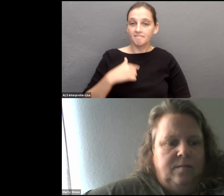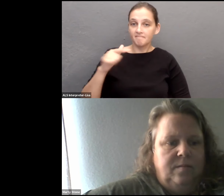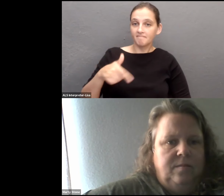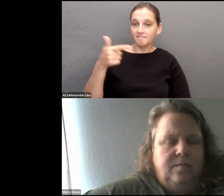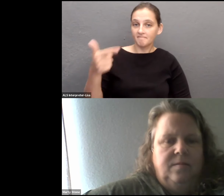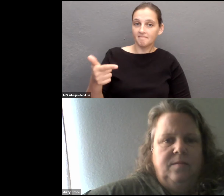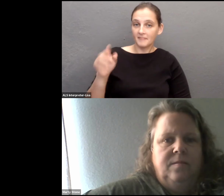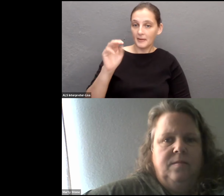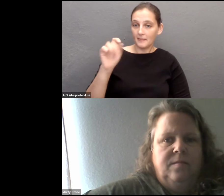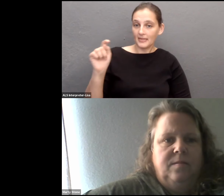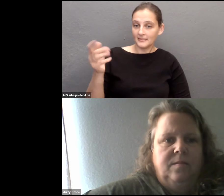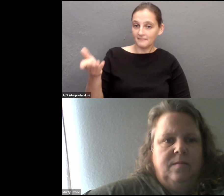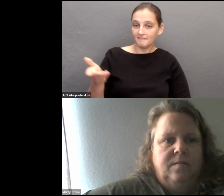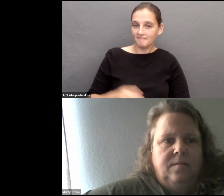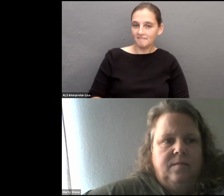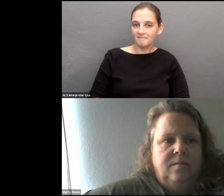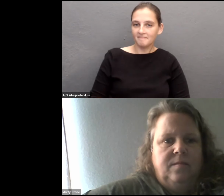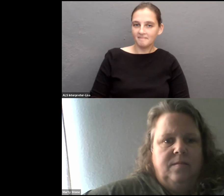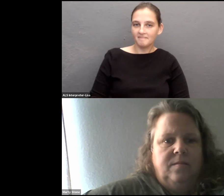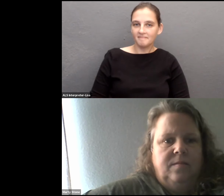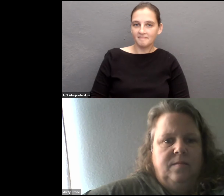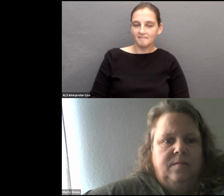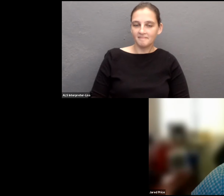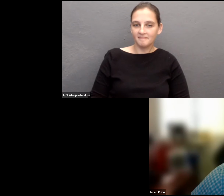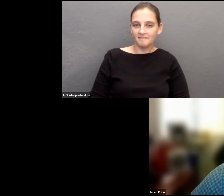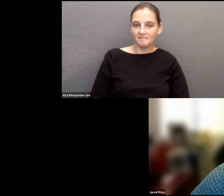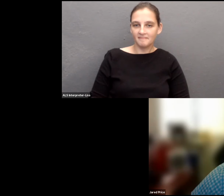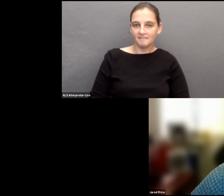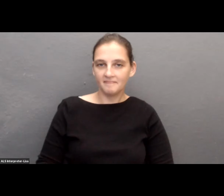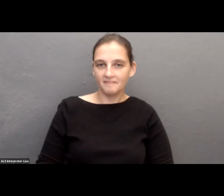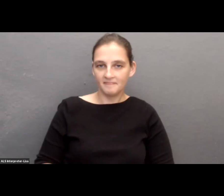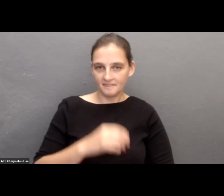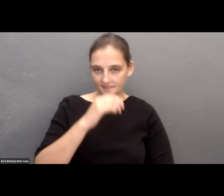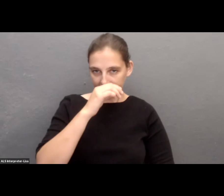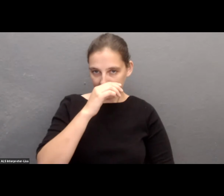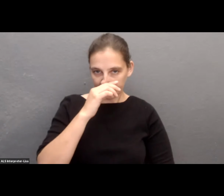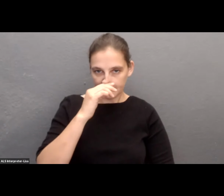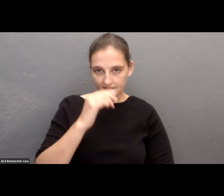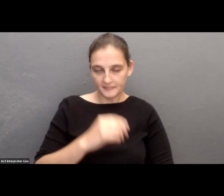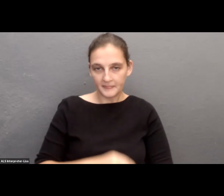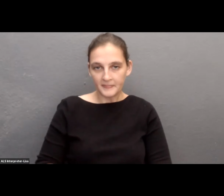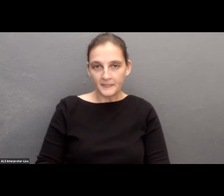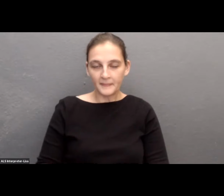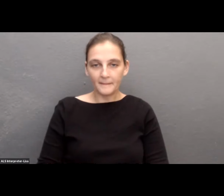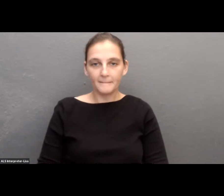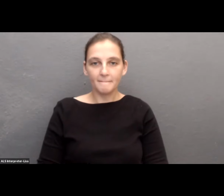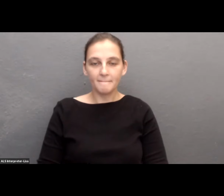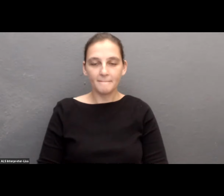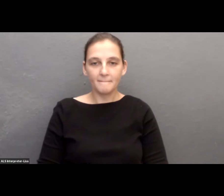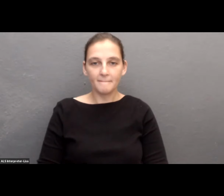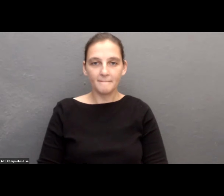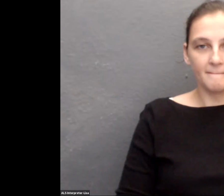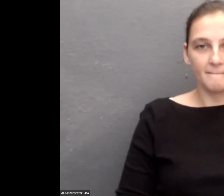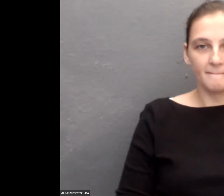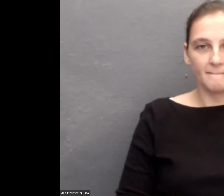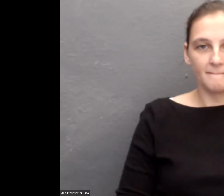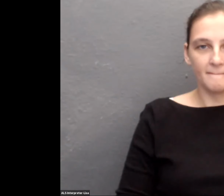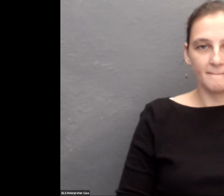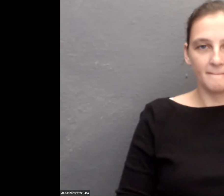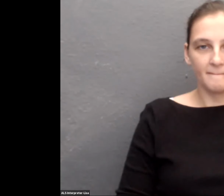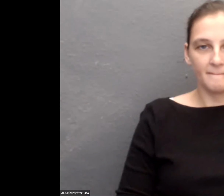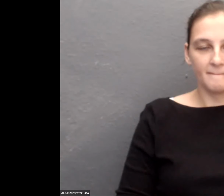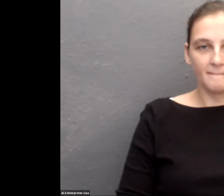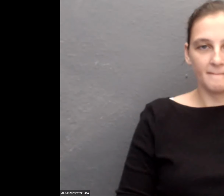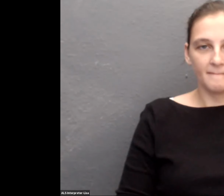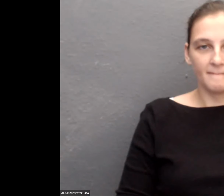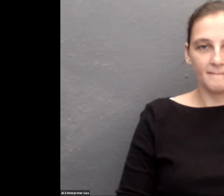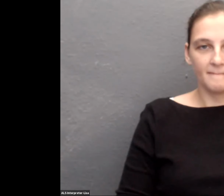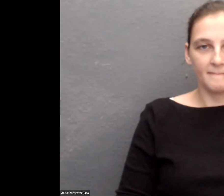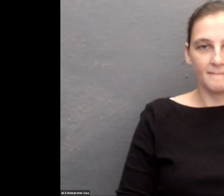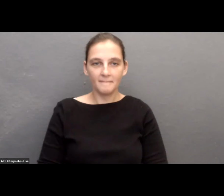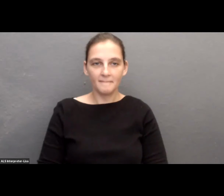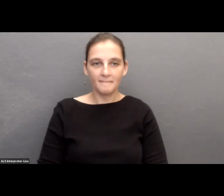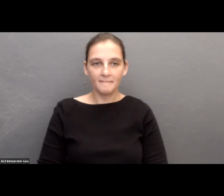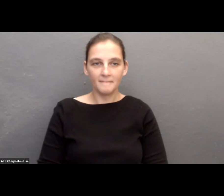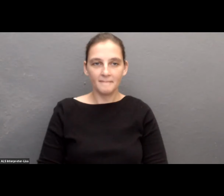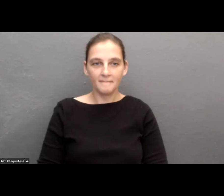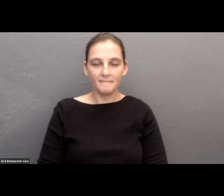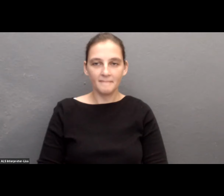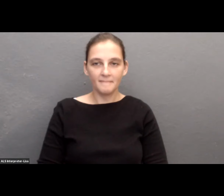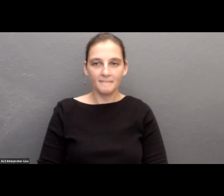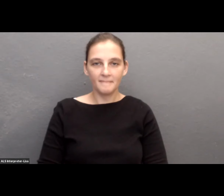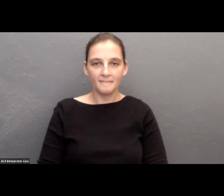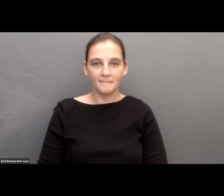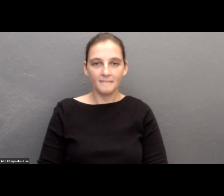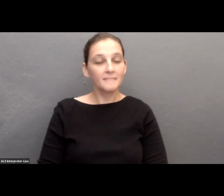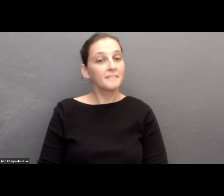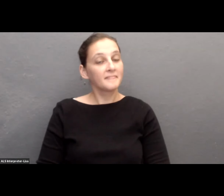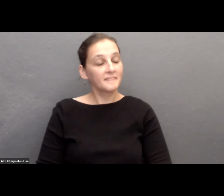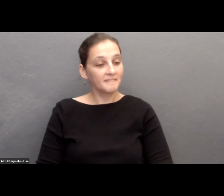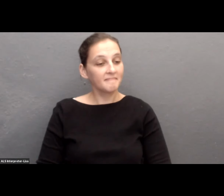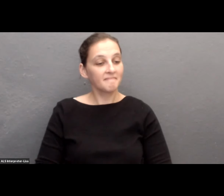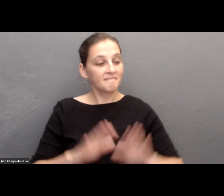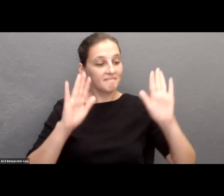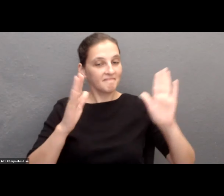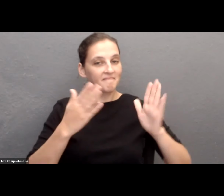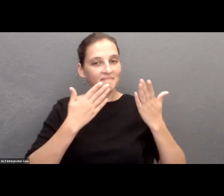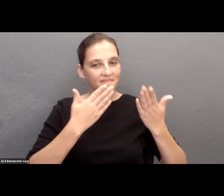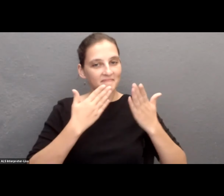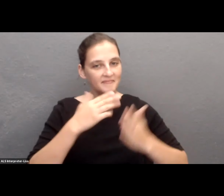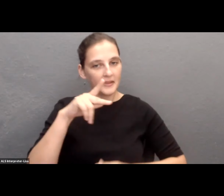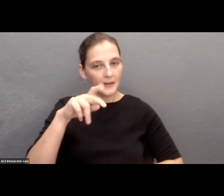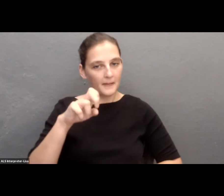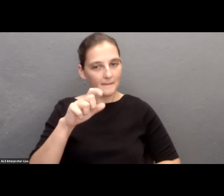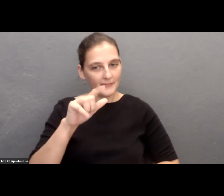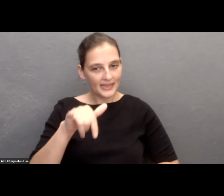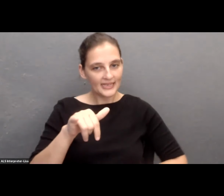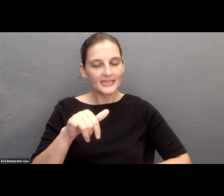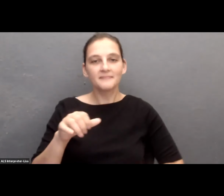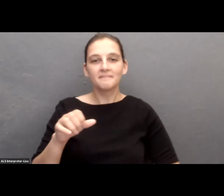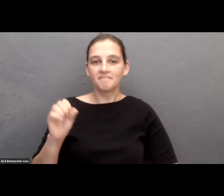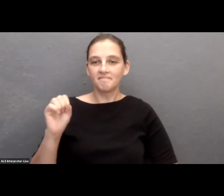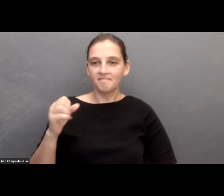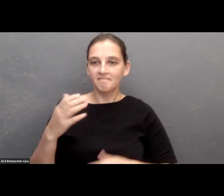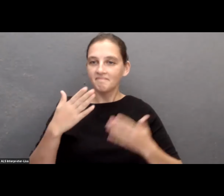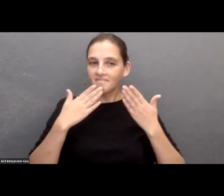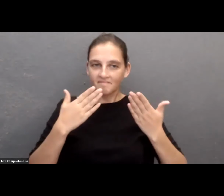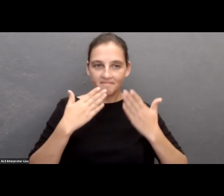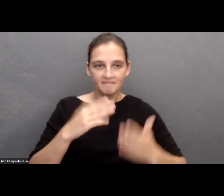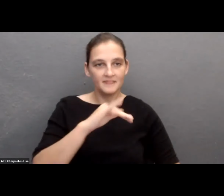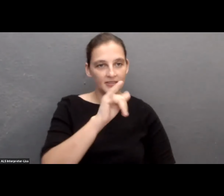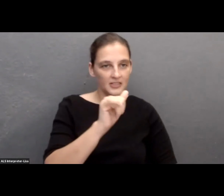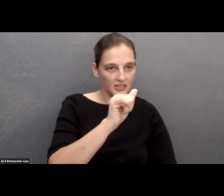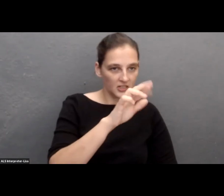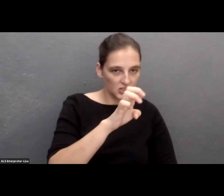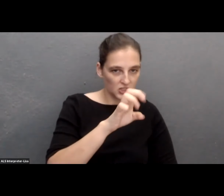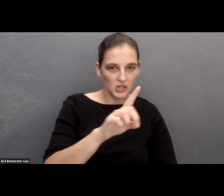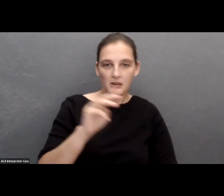Matt Norris: Great Thank you Peggy and, yes, thank you Jared and Marty for joining us today